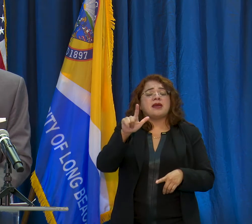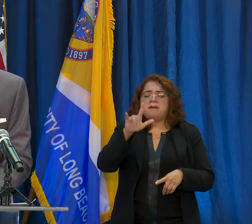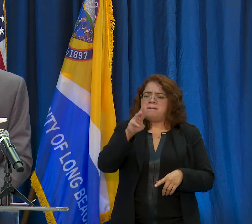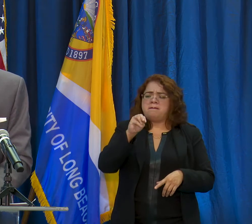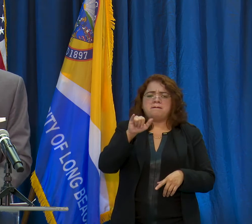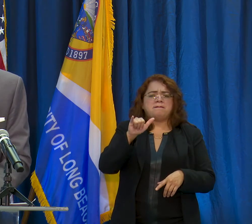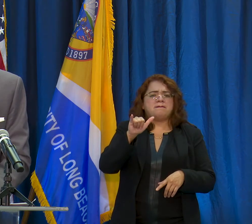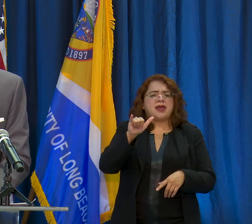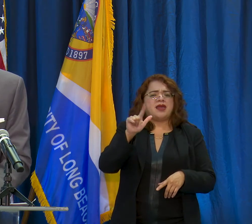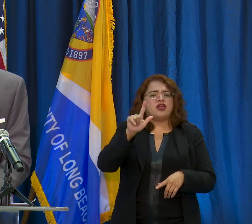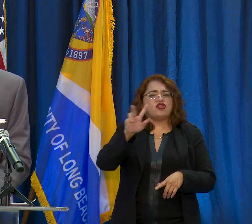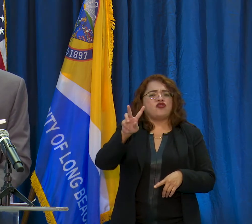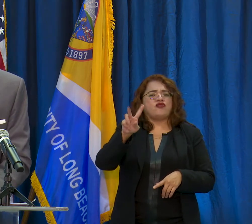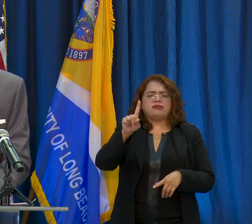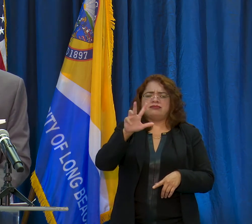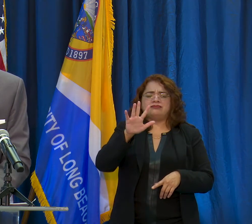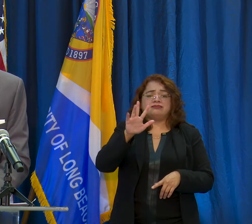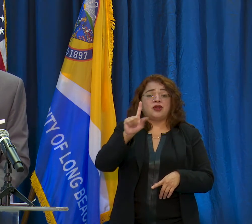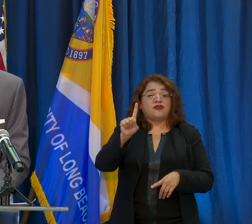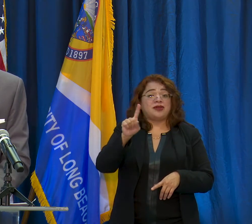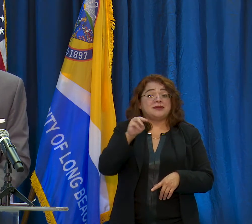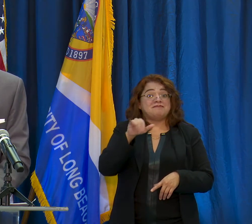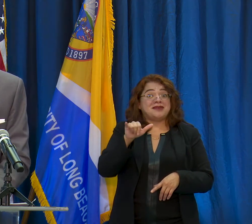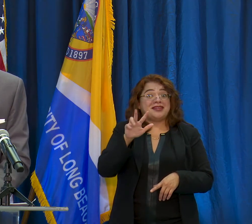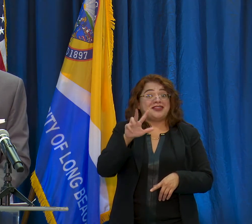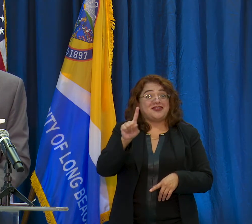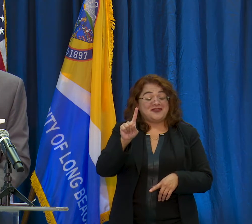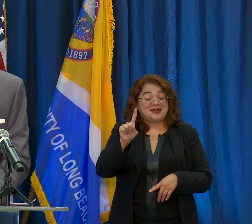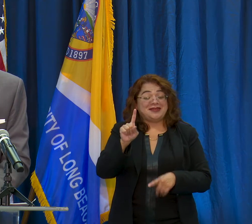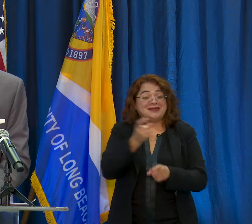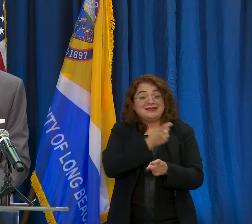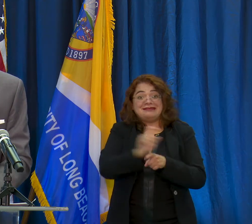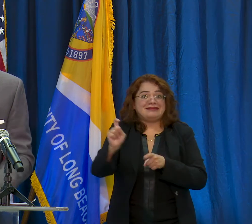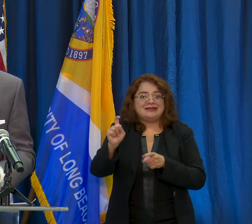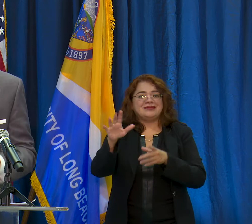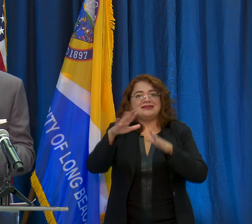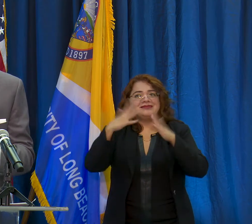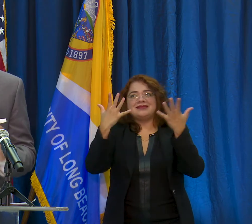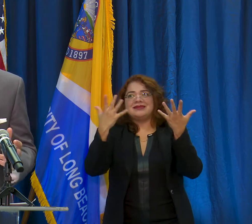and so those funds will be considered at next week's Council meeting.